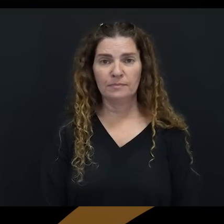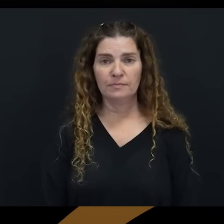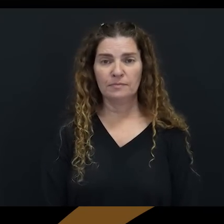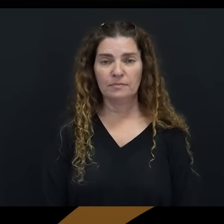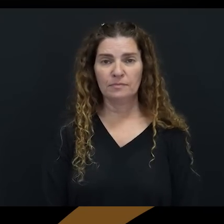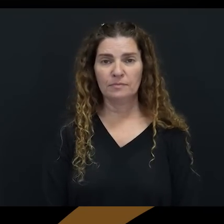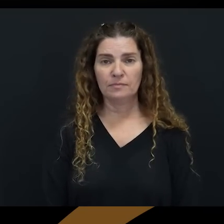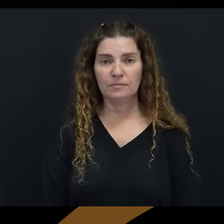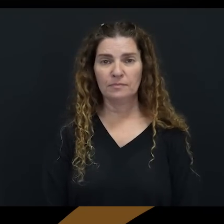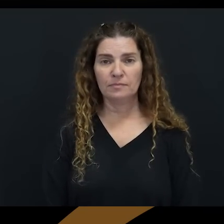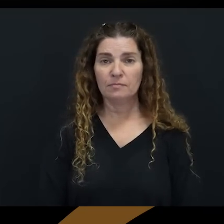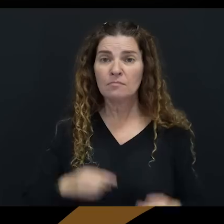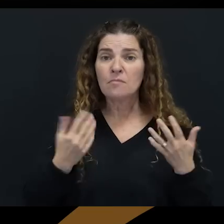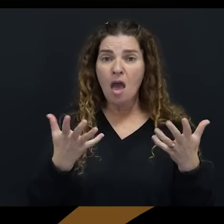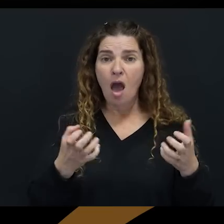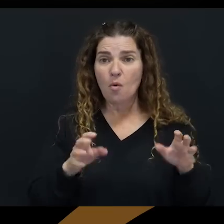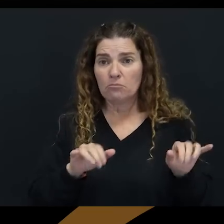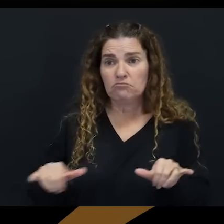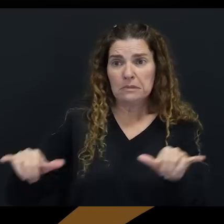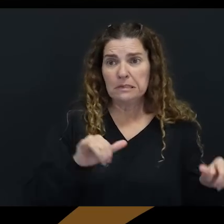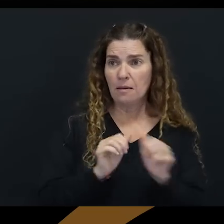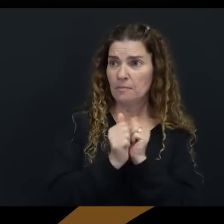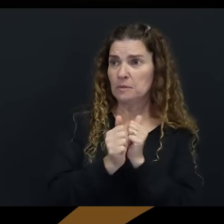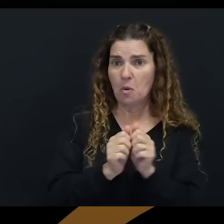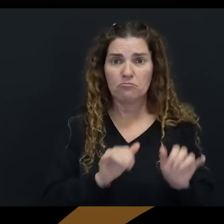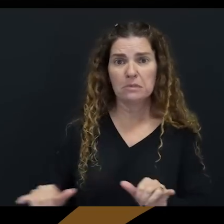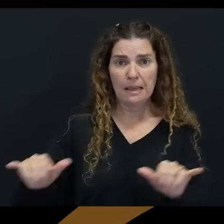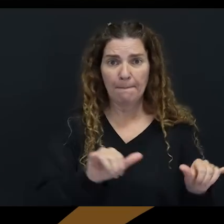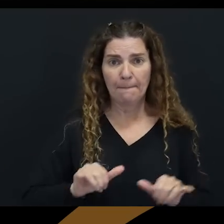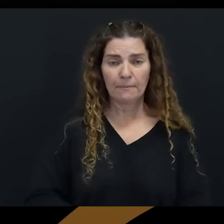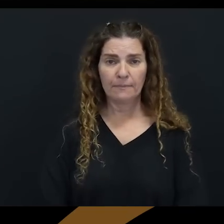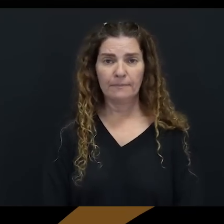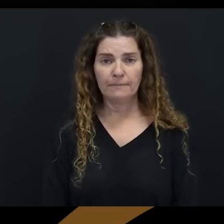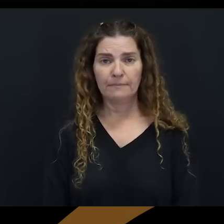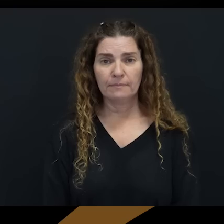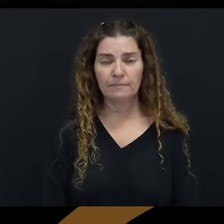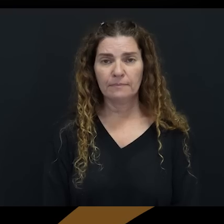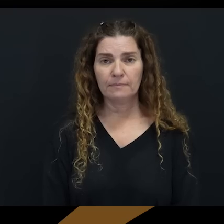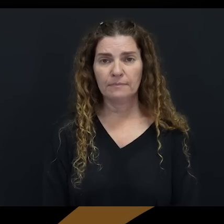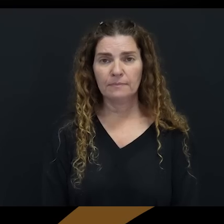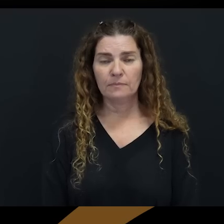I was just doing sport like everyone else. [Whirring] Four hundred meters.